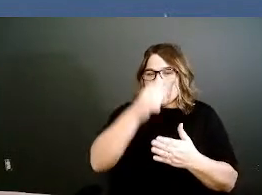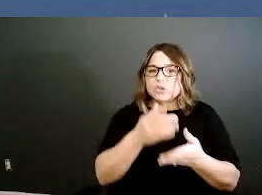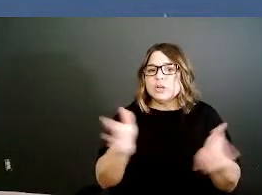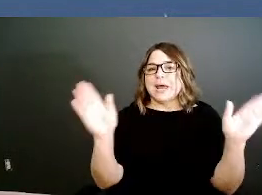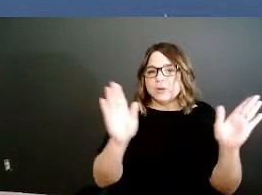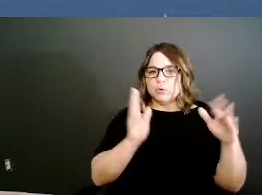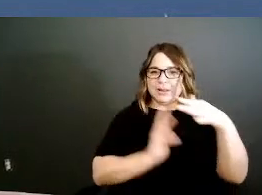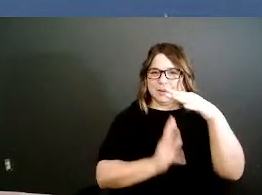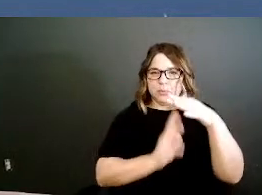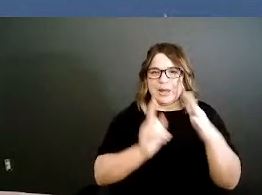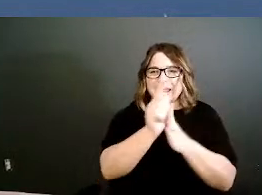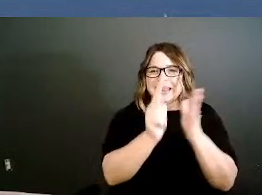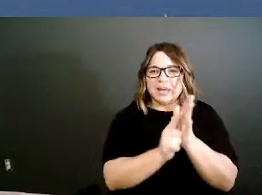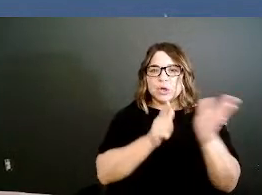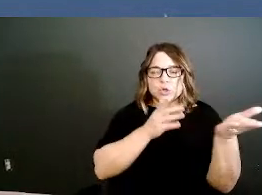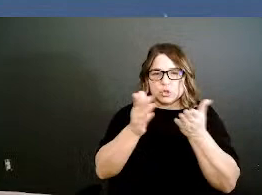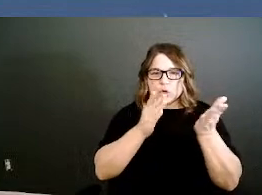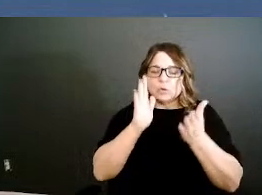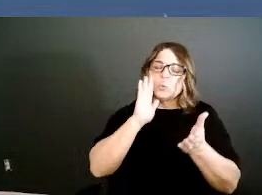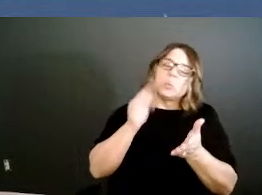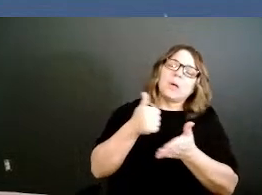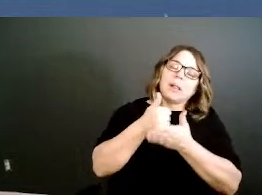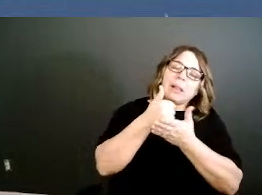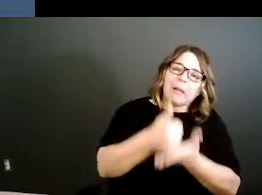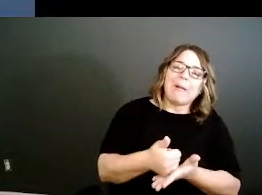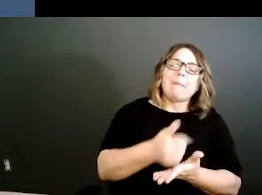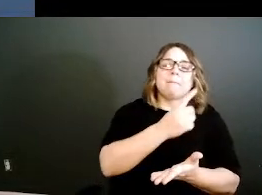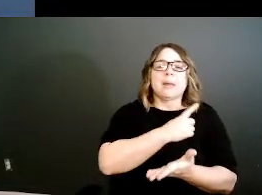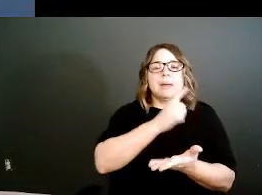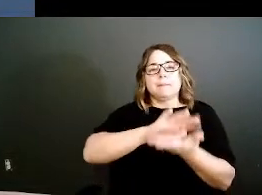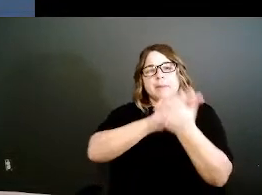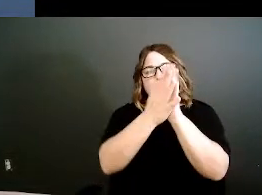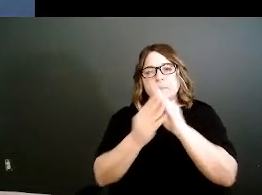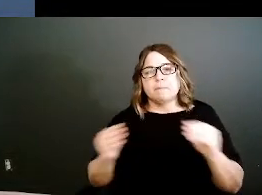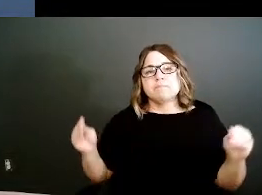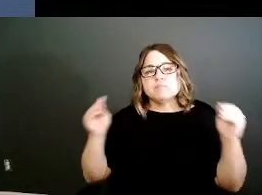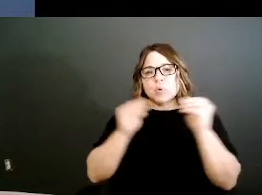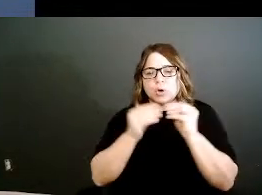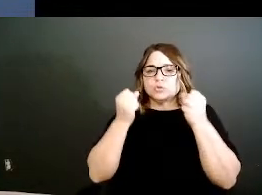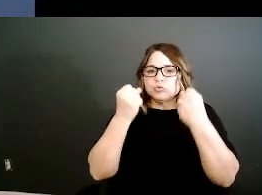THANK YOU. SPEAKER 54 IS SARAH O'